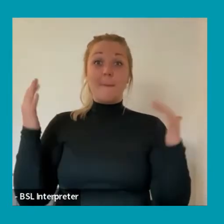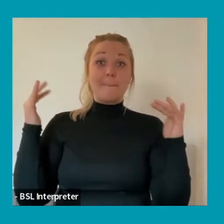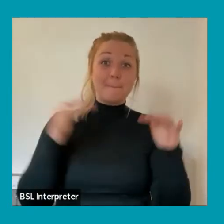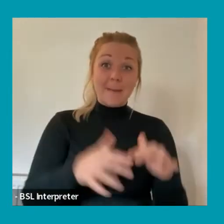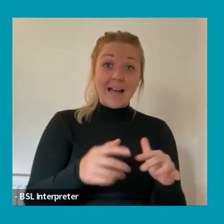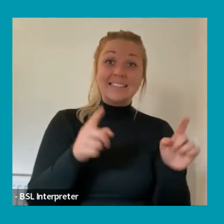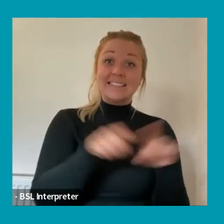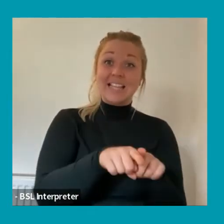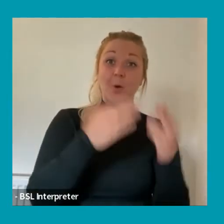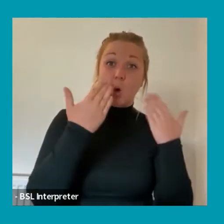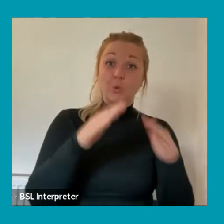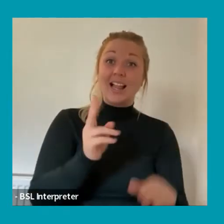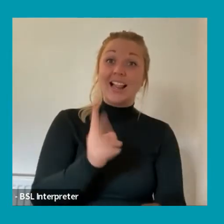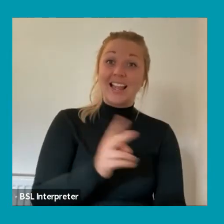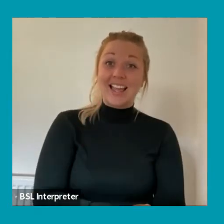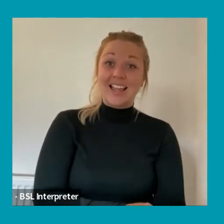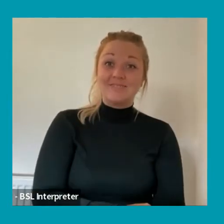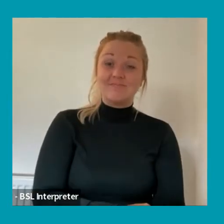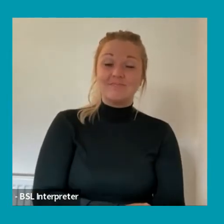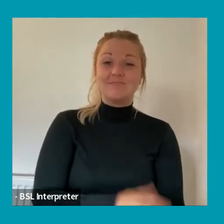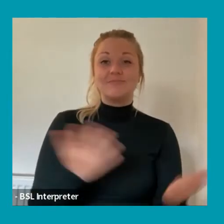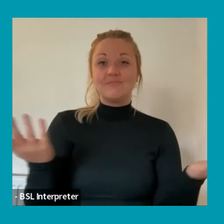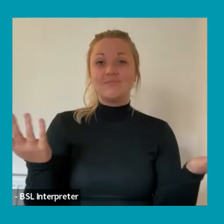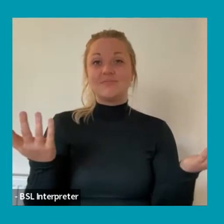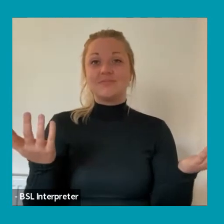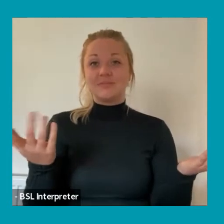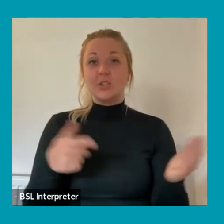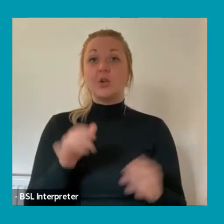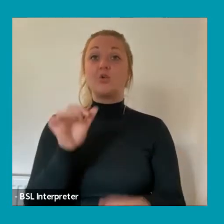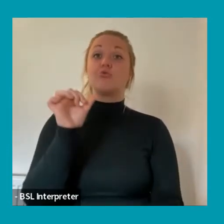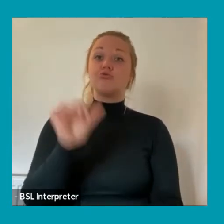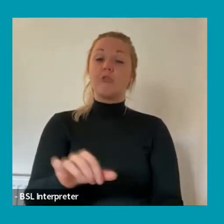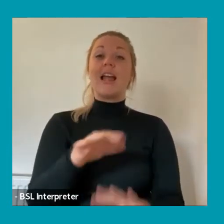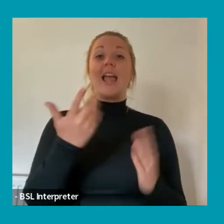And so yes, you're right. Having a list of organisations that really,